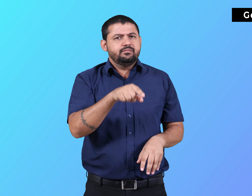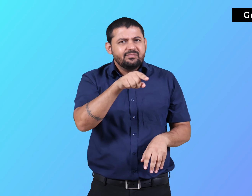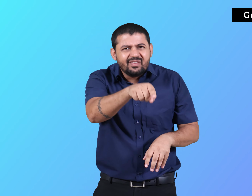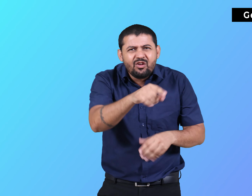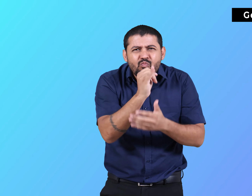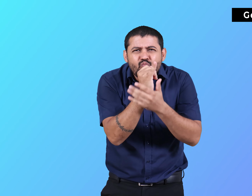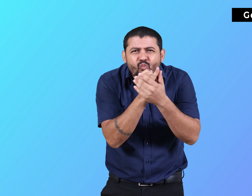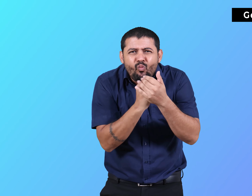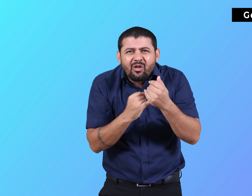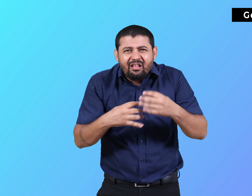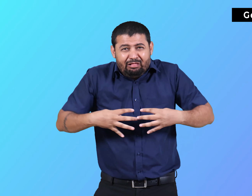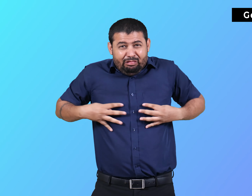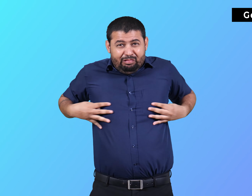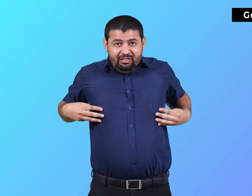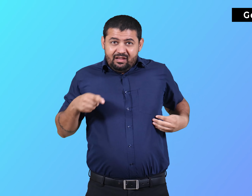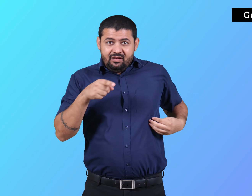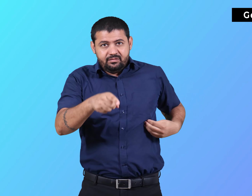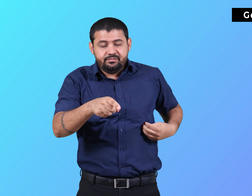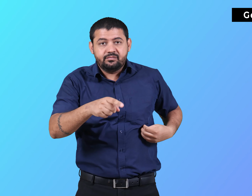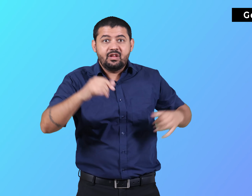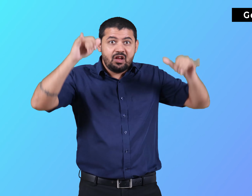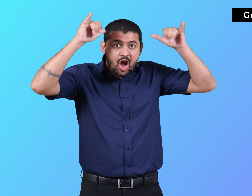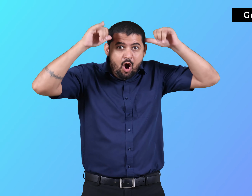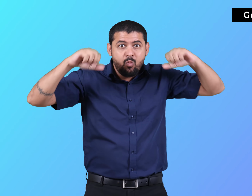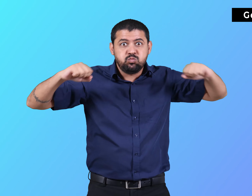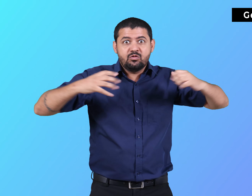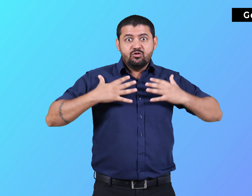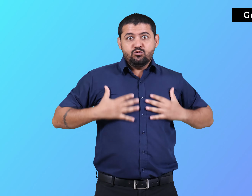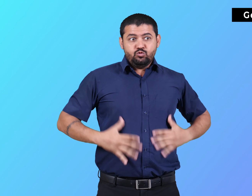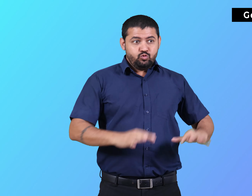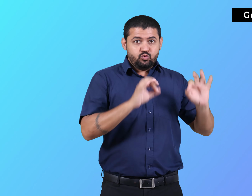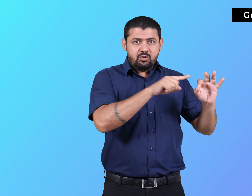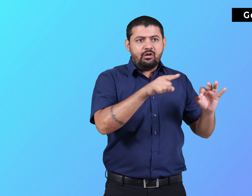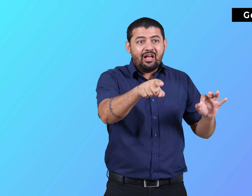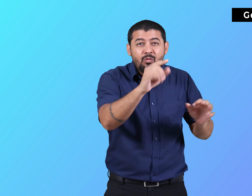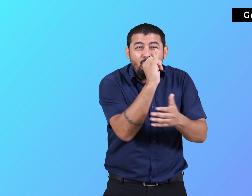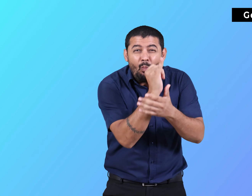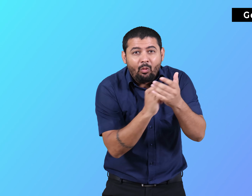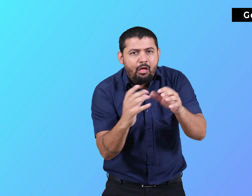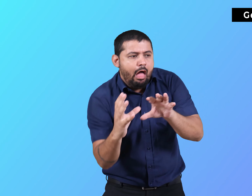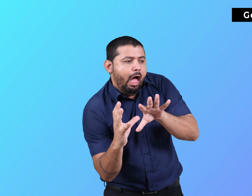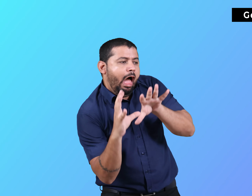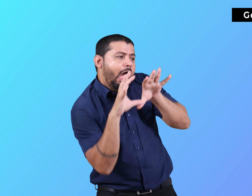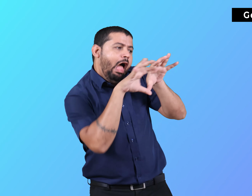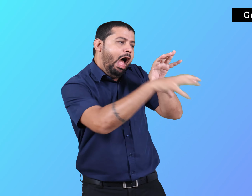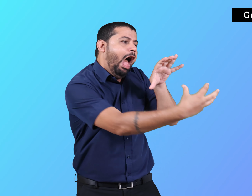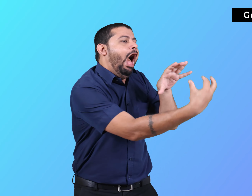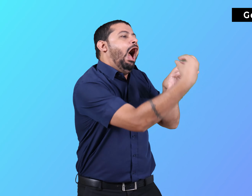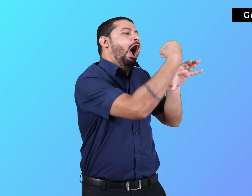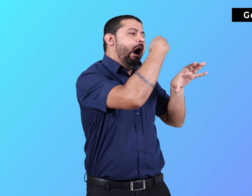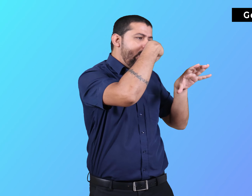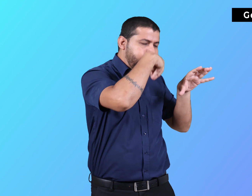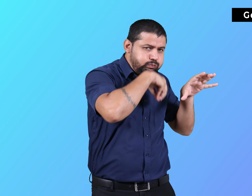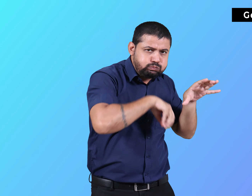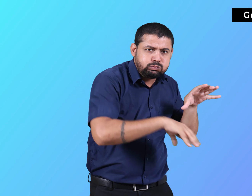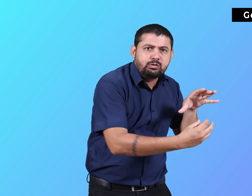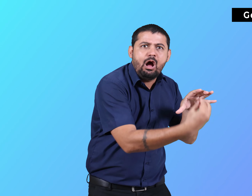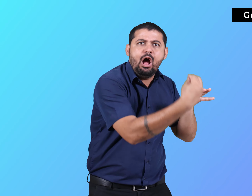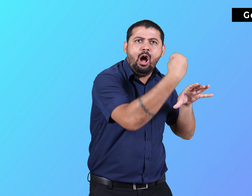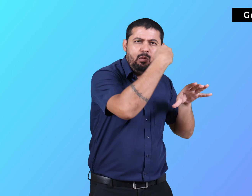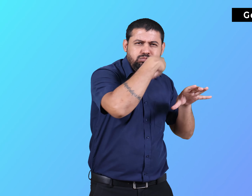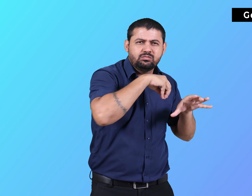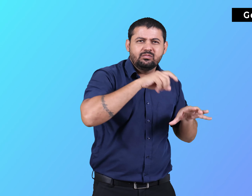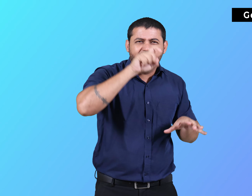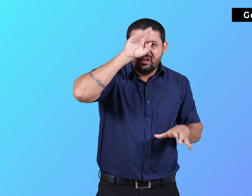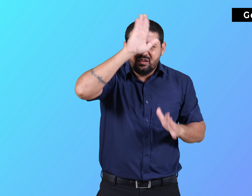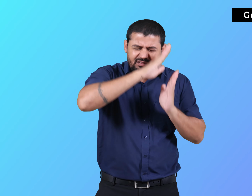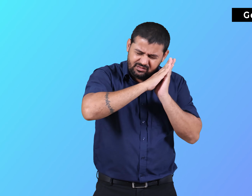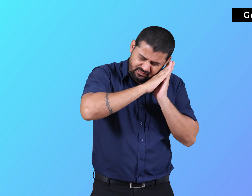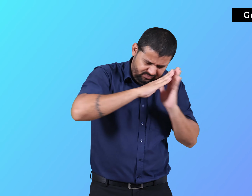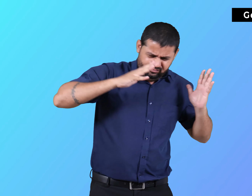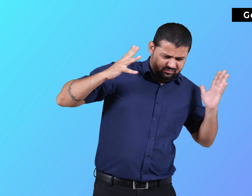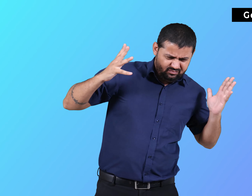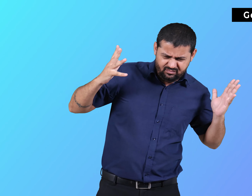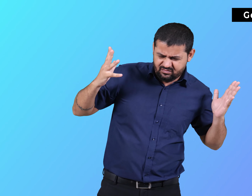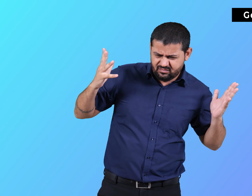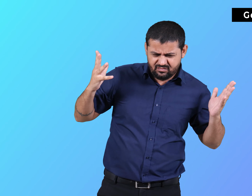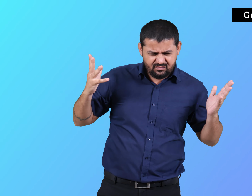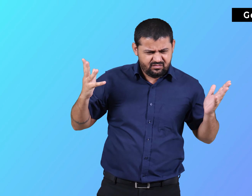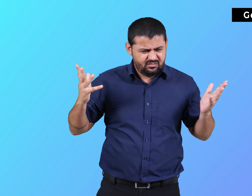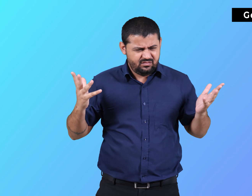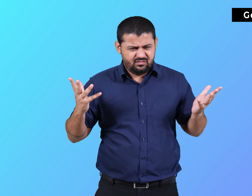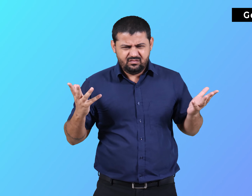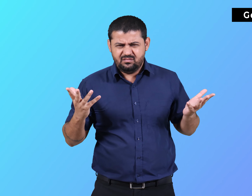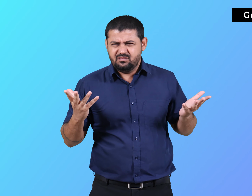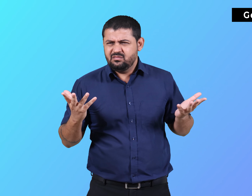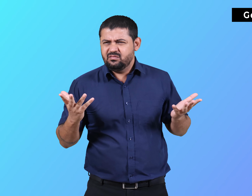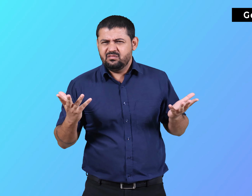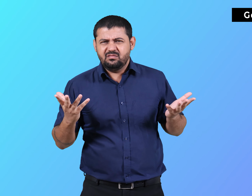The seven thin, sick cows ate the seven fat, healthy cows. Then the king woke up.